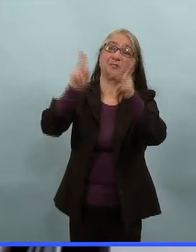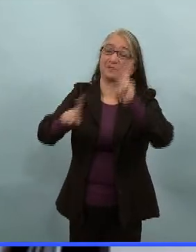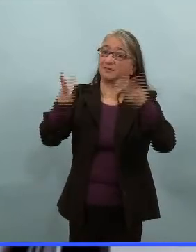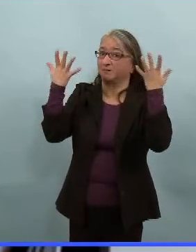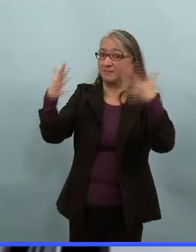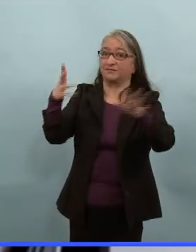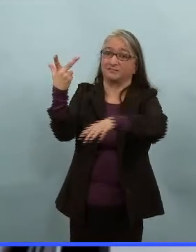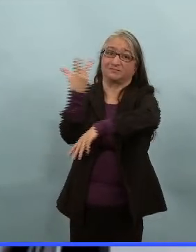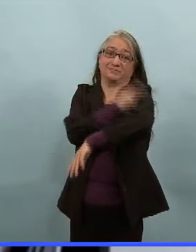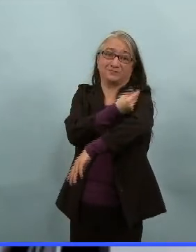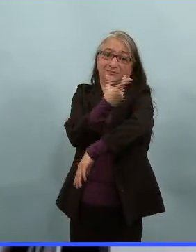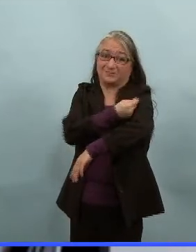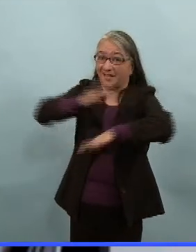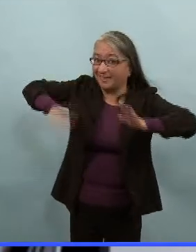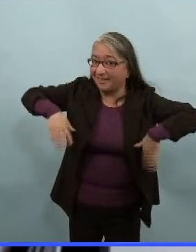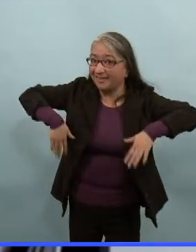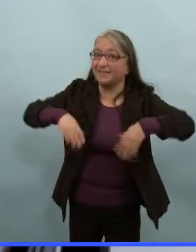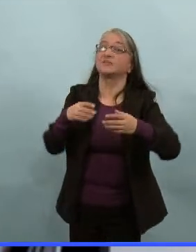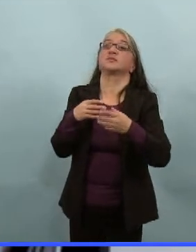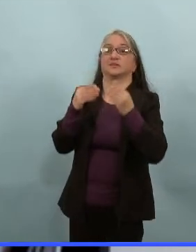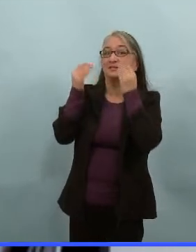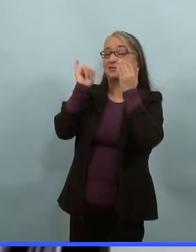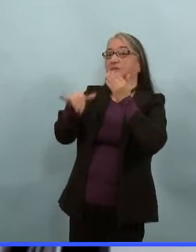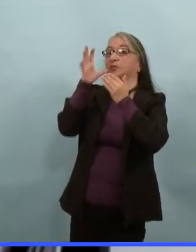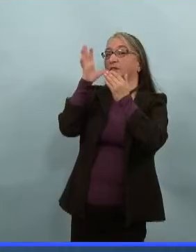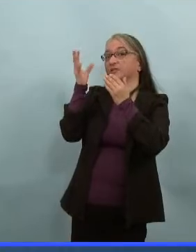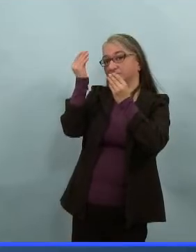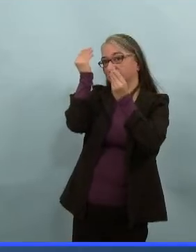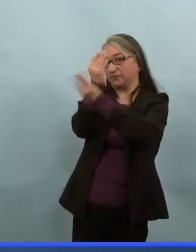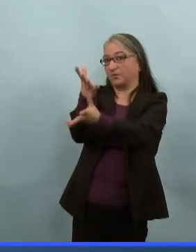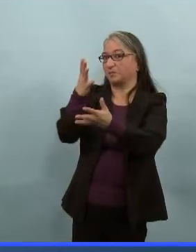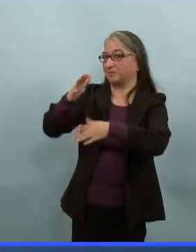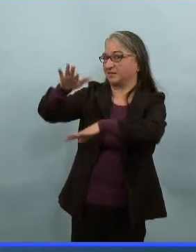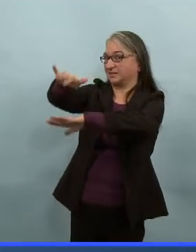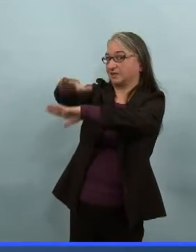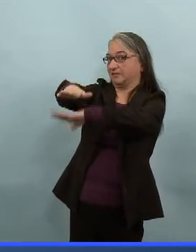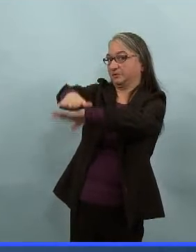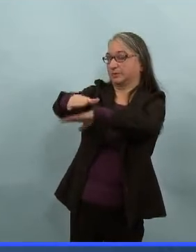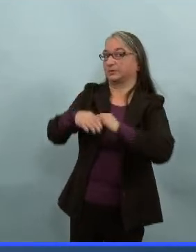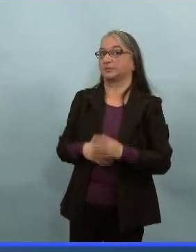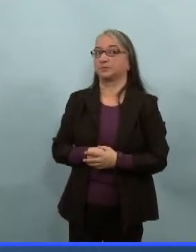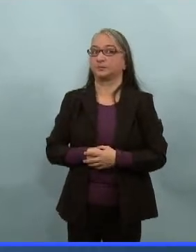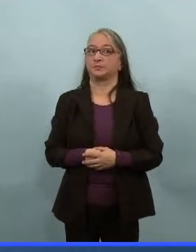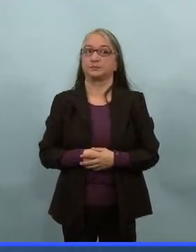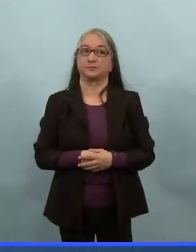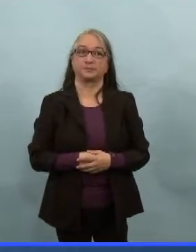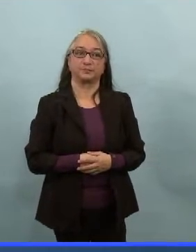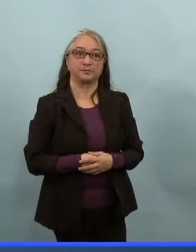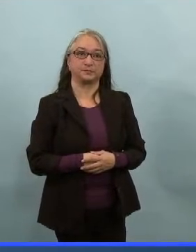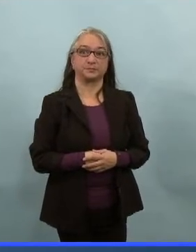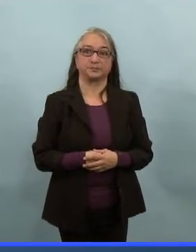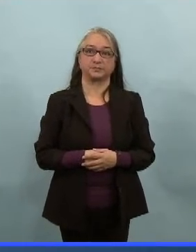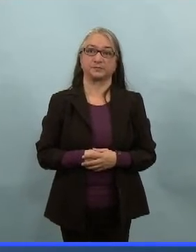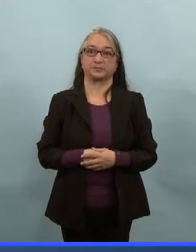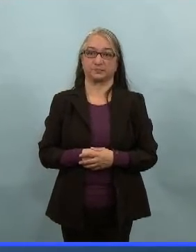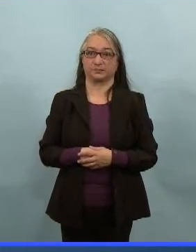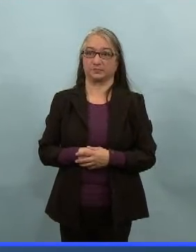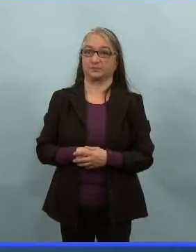data set um this afternoon dr atwal jill again from ctv i'm just uh uh wondering about masking